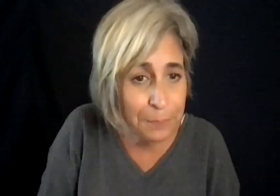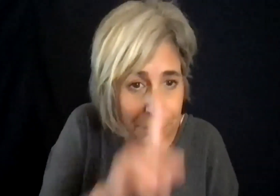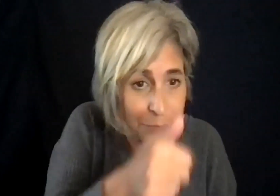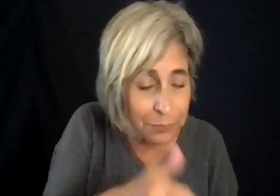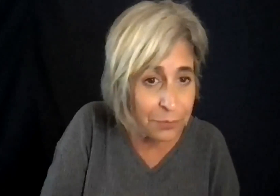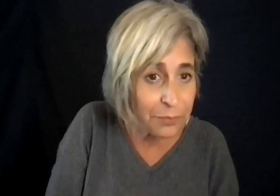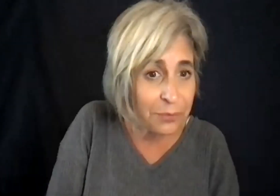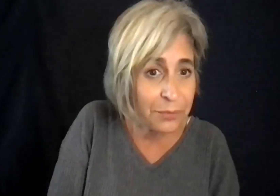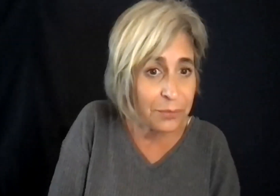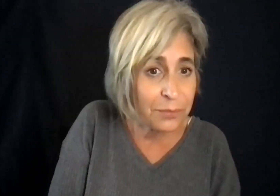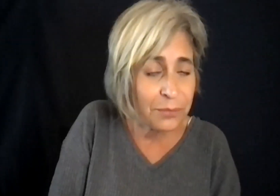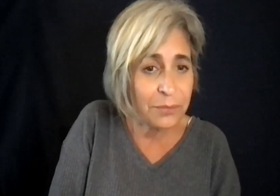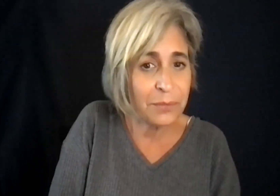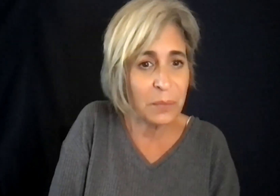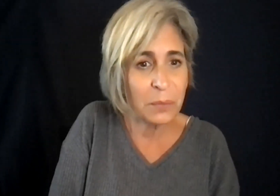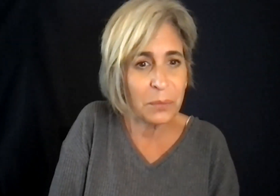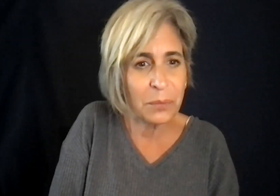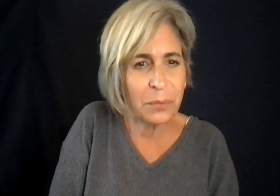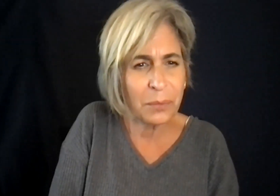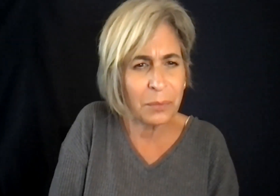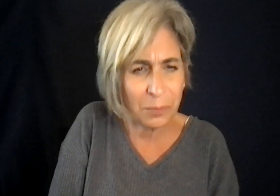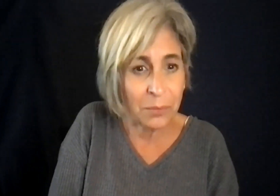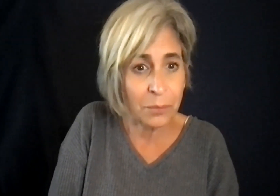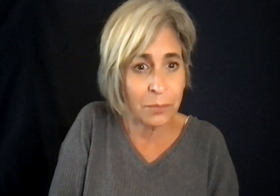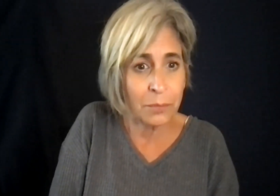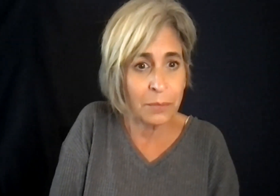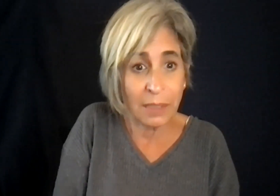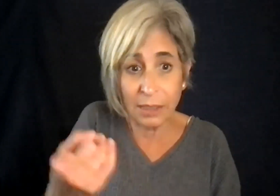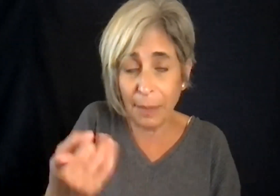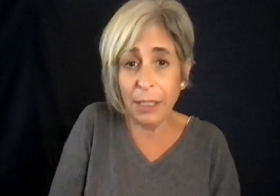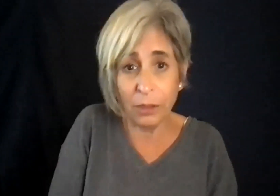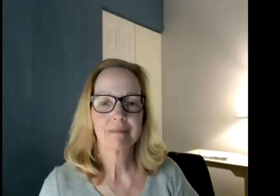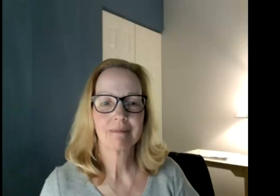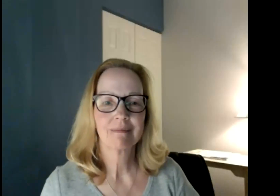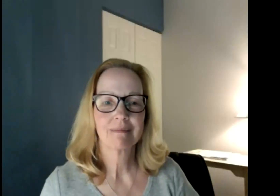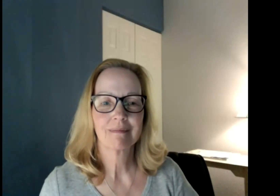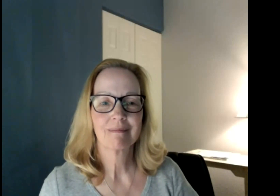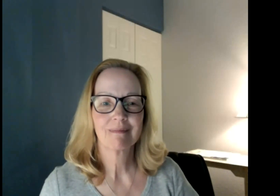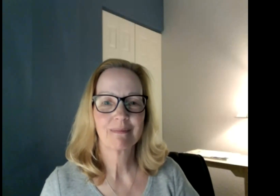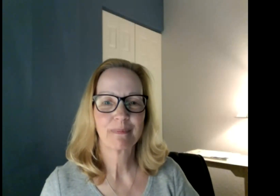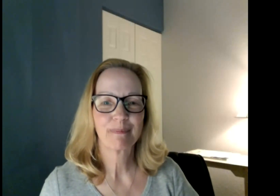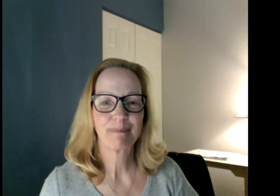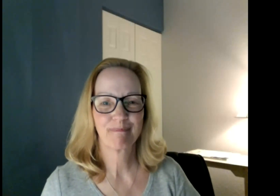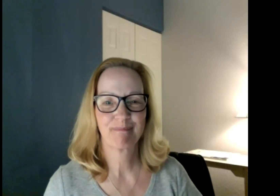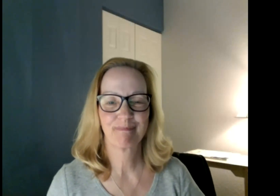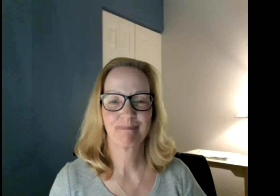Debbie, you want to go ahead? Mark is saying "ladies first."